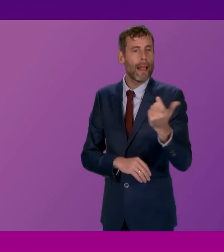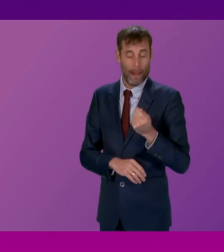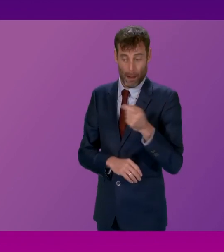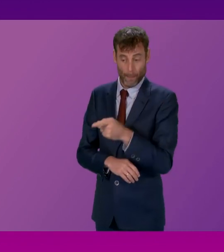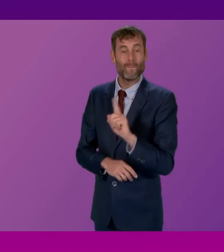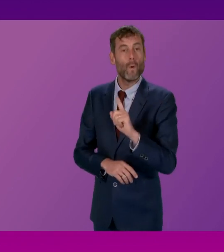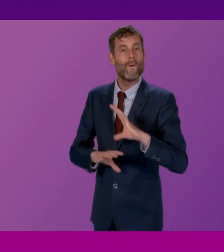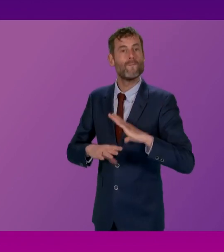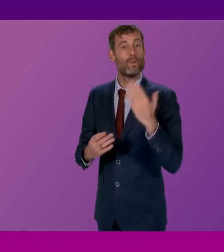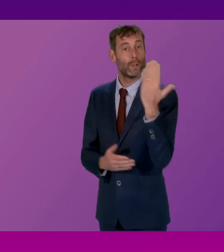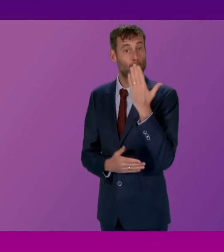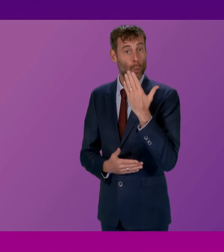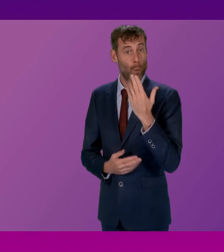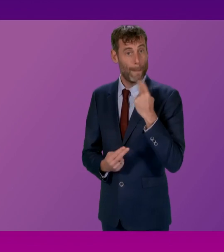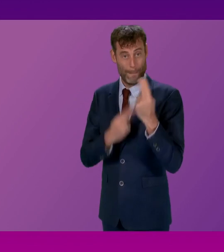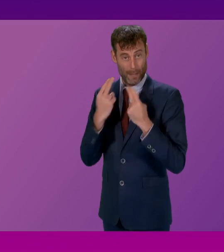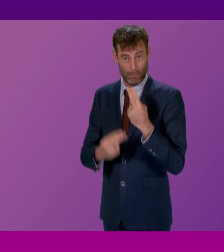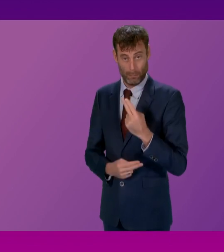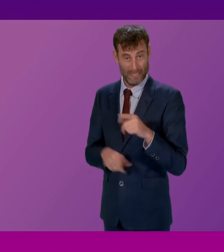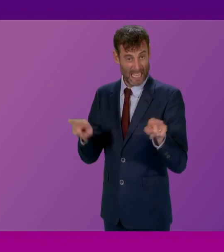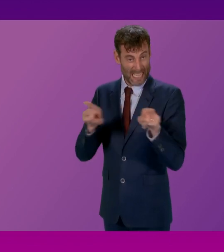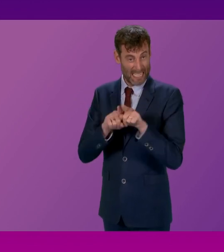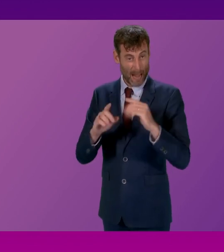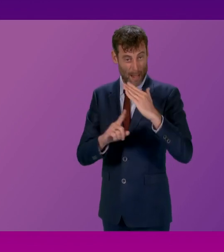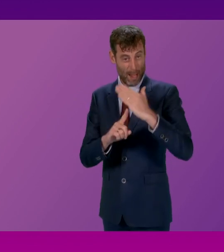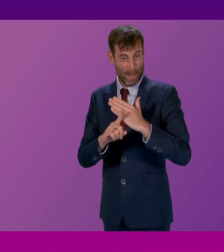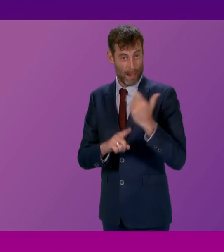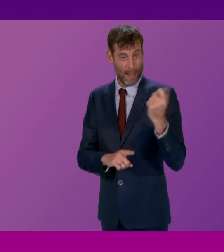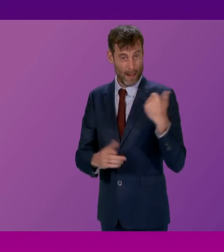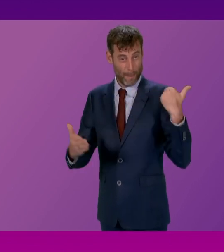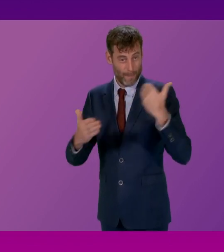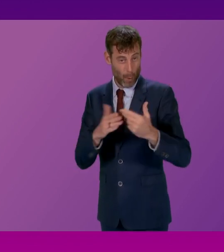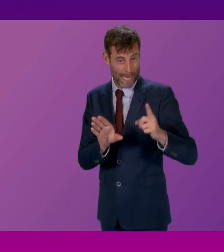Delays to the extension of free school meals mean that some parents and families are now